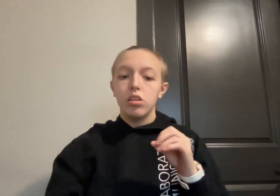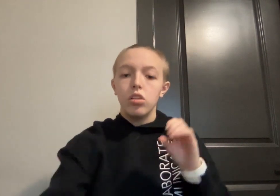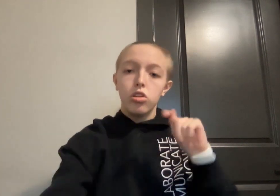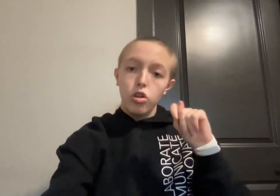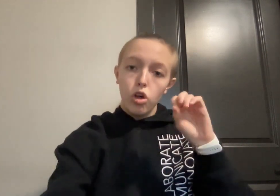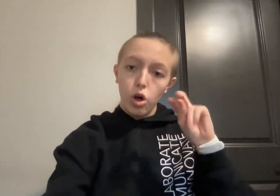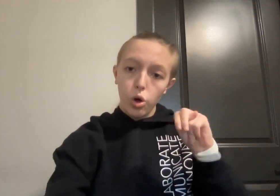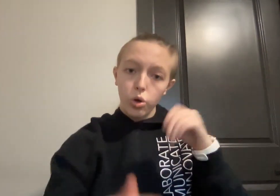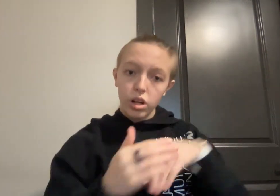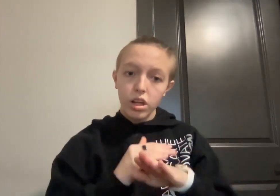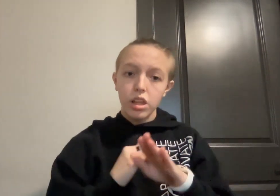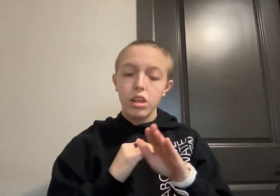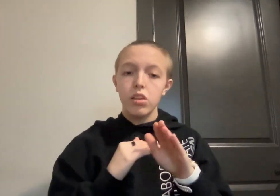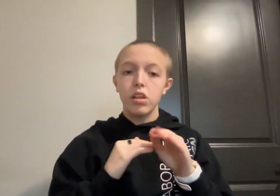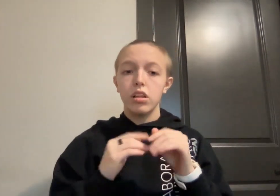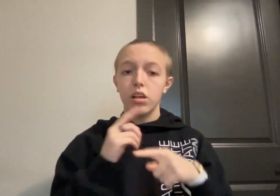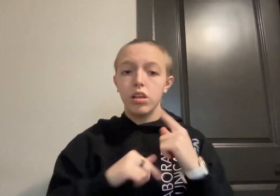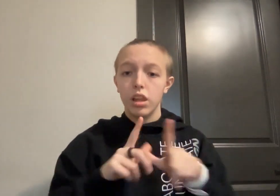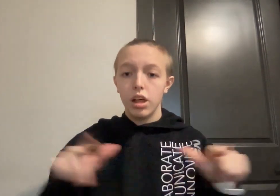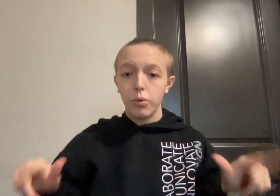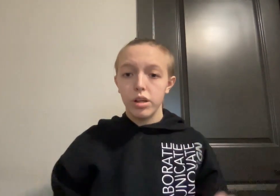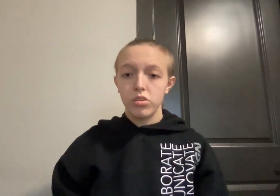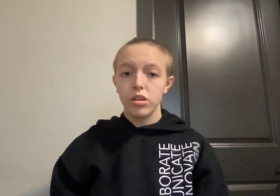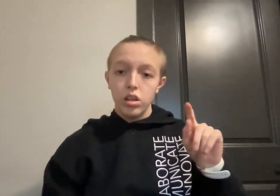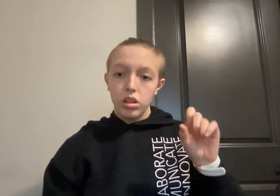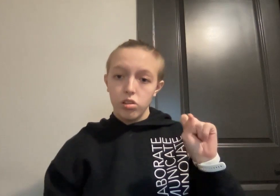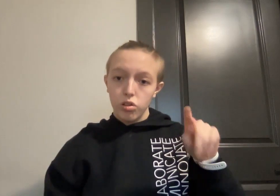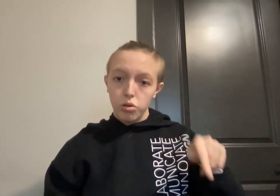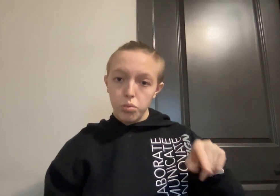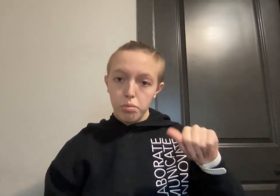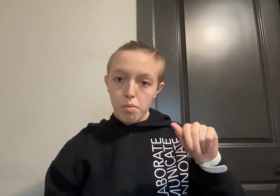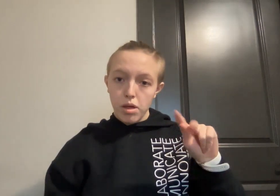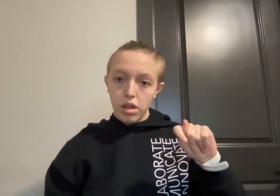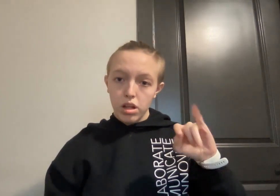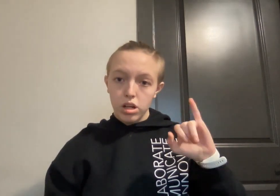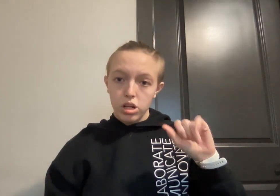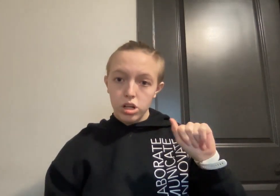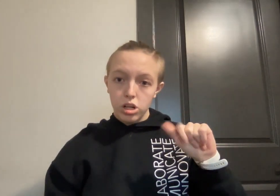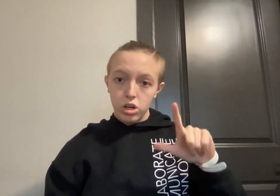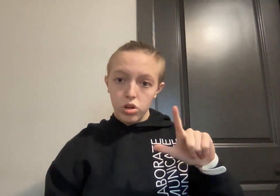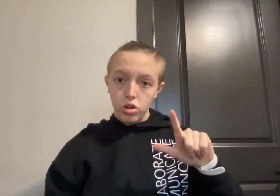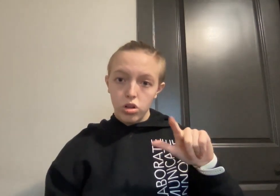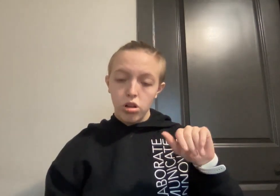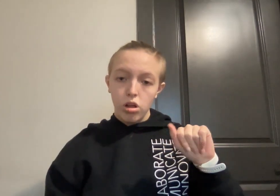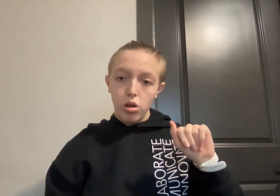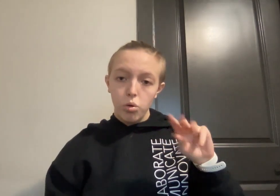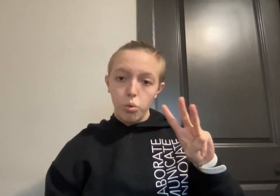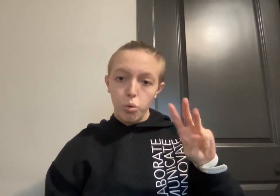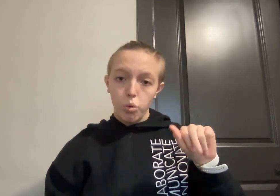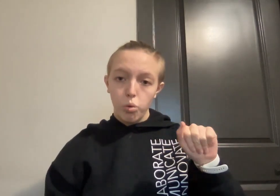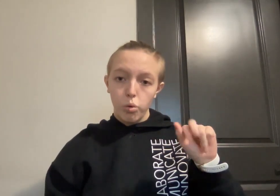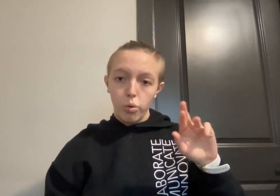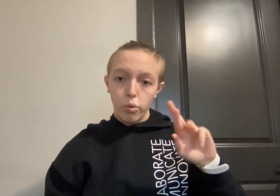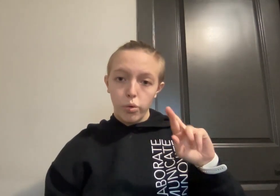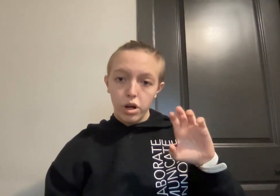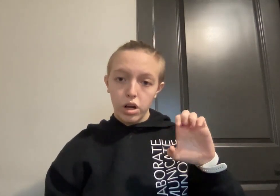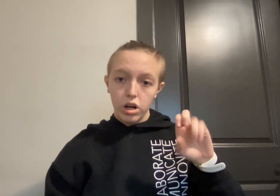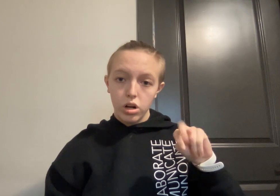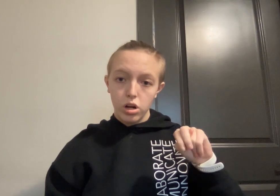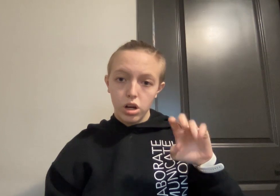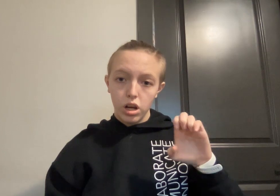Tone is in sign language. Spacial awareness